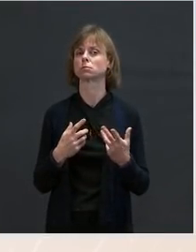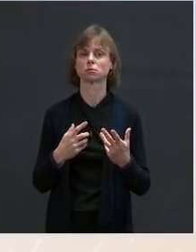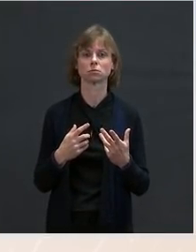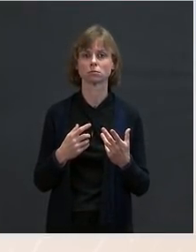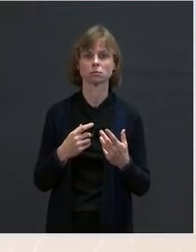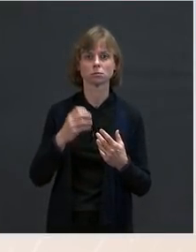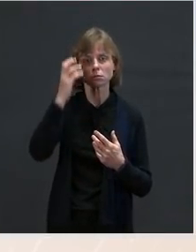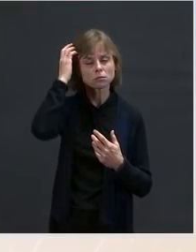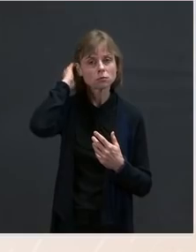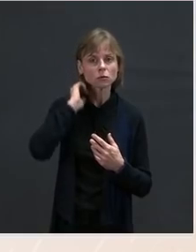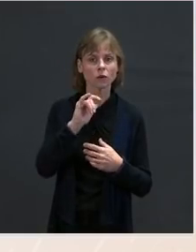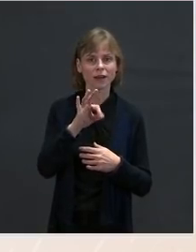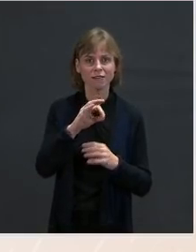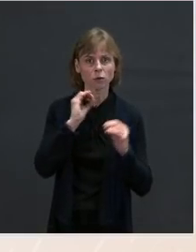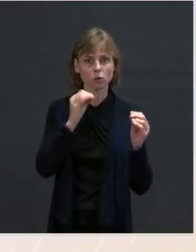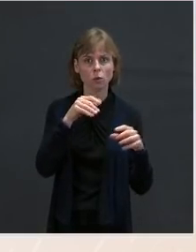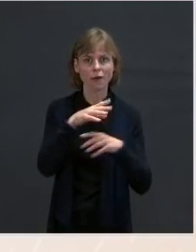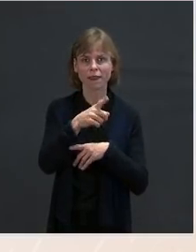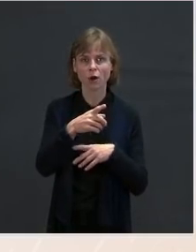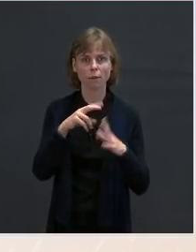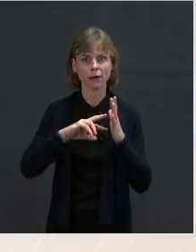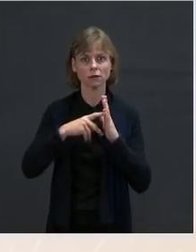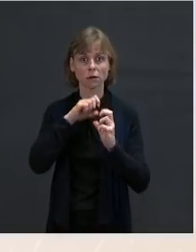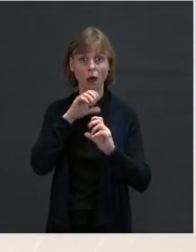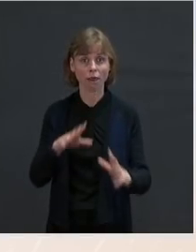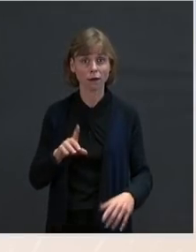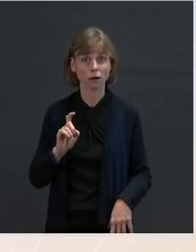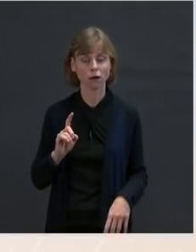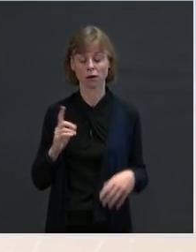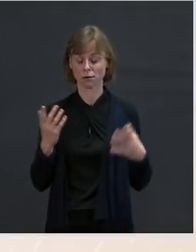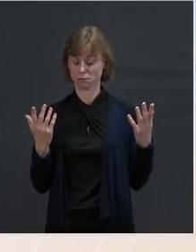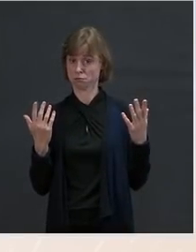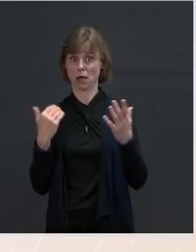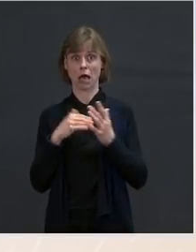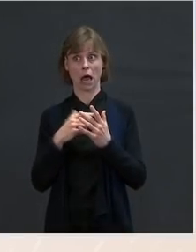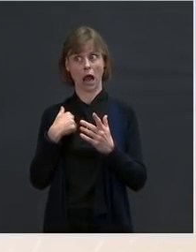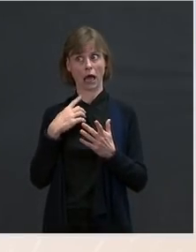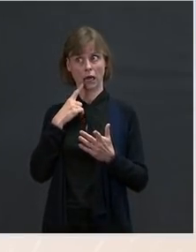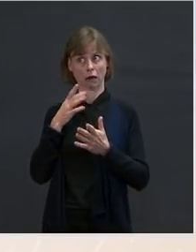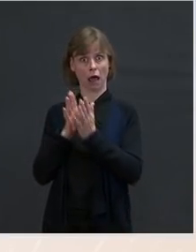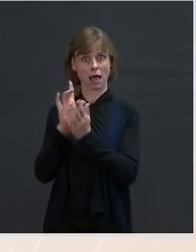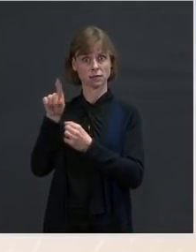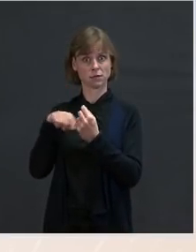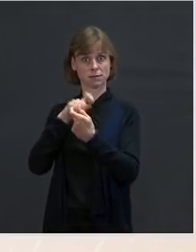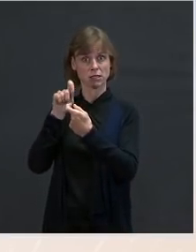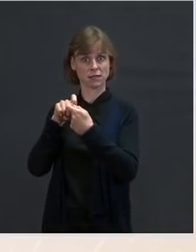that doesn't mean anything? Ms. Psaki: Again -- I mean, I can certainly talk to them about the specific circumstances of this morning,